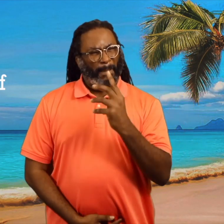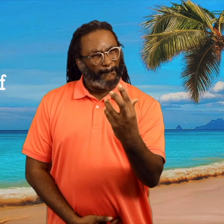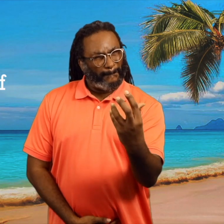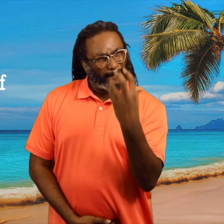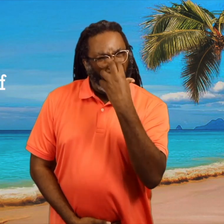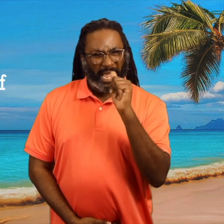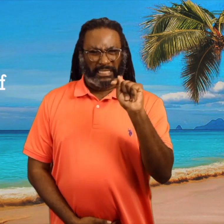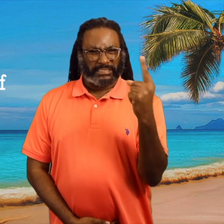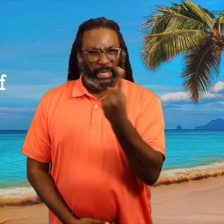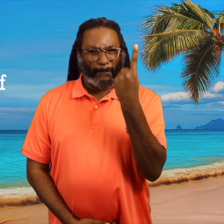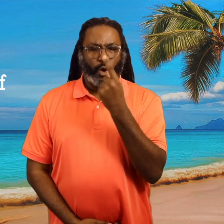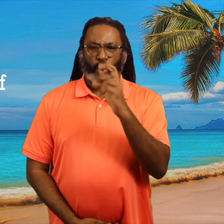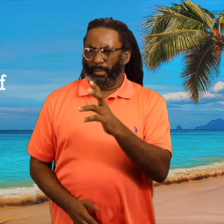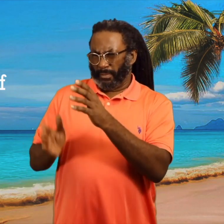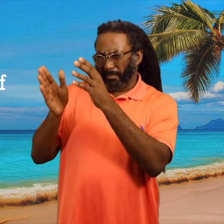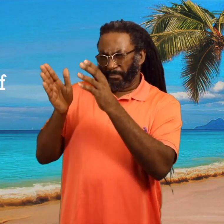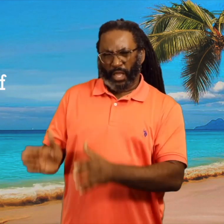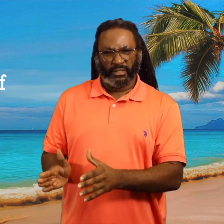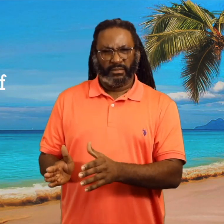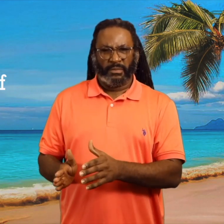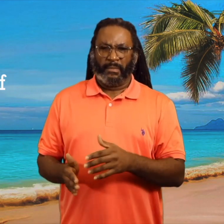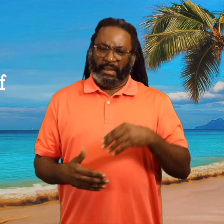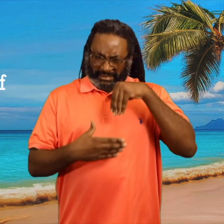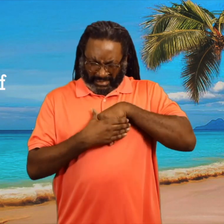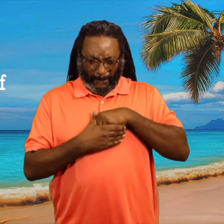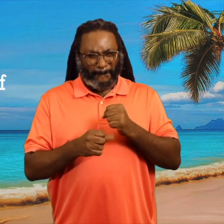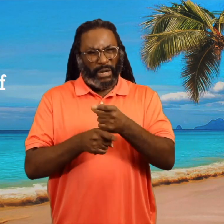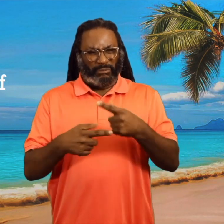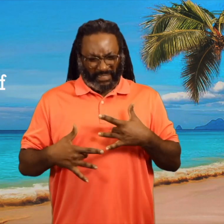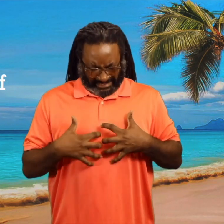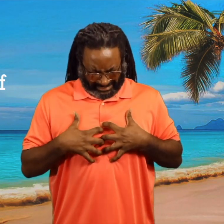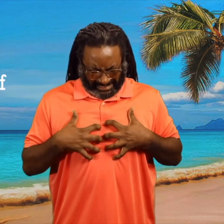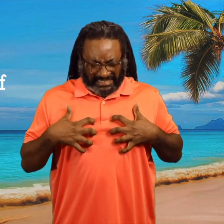You're feeling feeling down or upset because of your unhappiness.